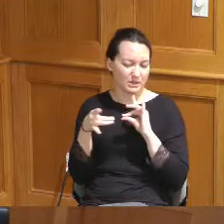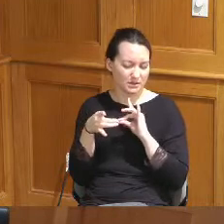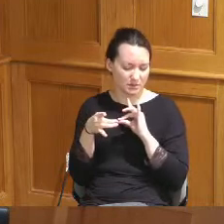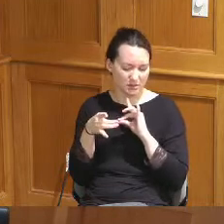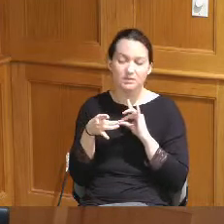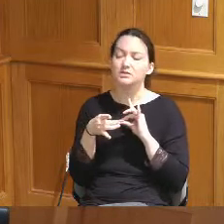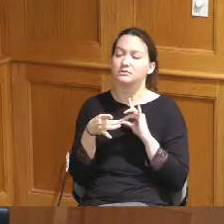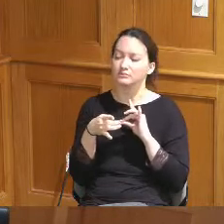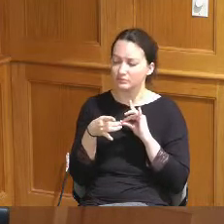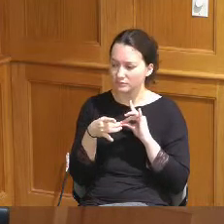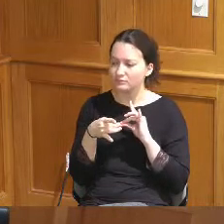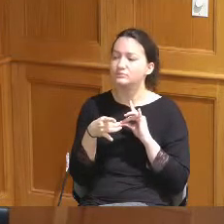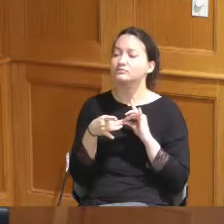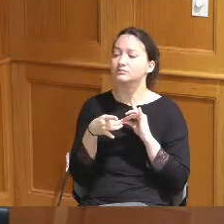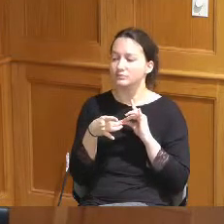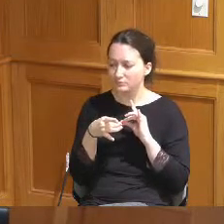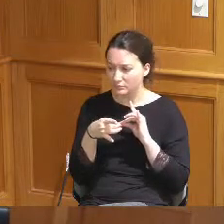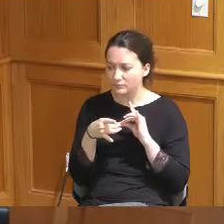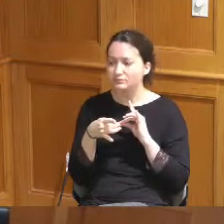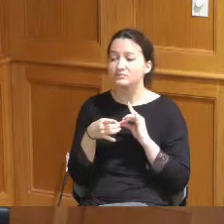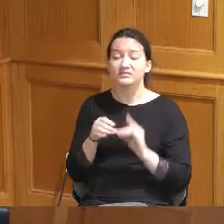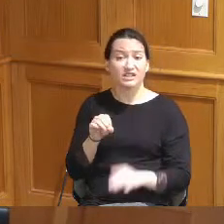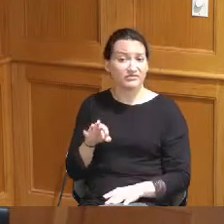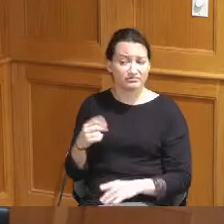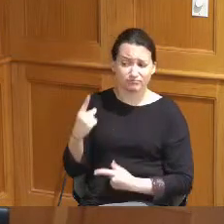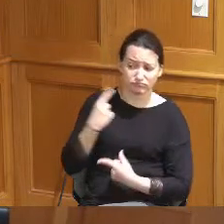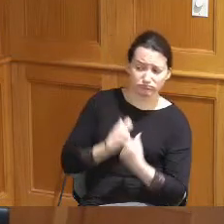I'll just tee this up briefly and if the Board has any additional questions we have